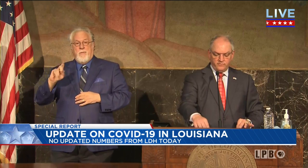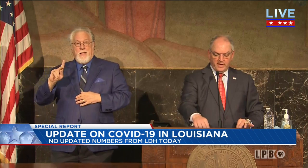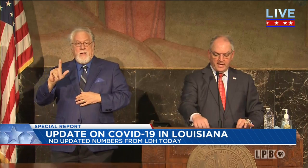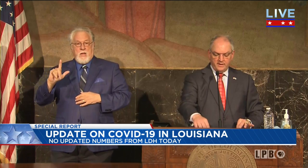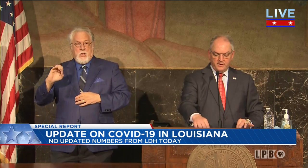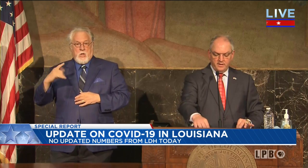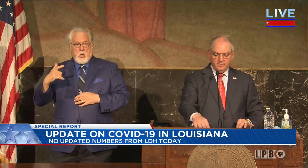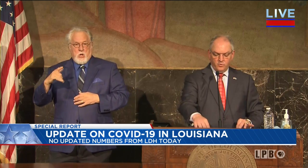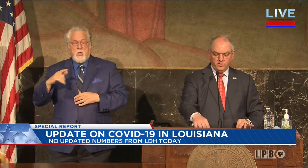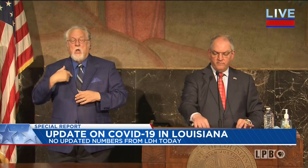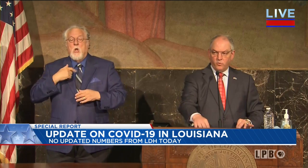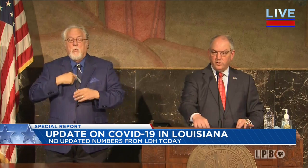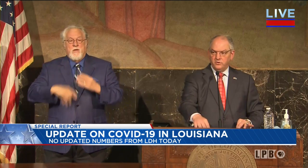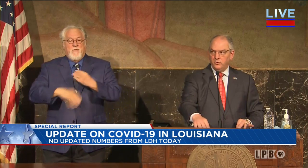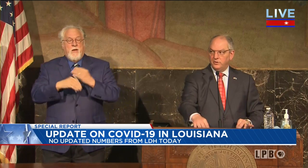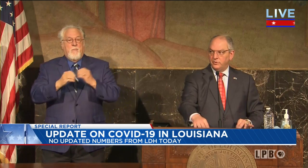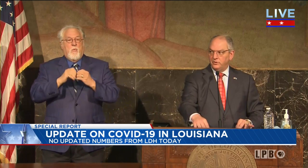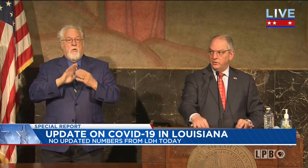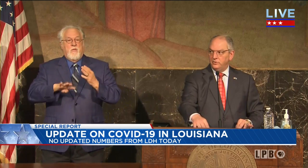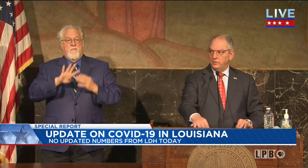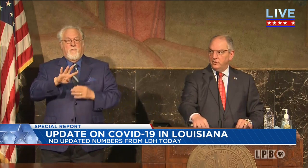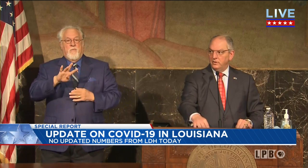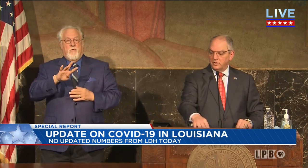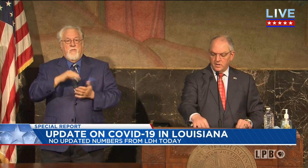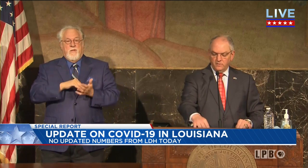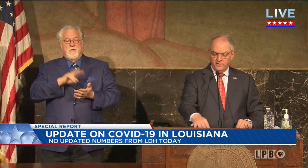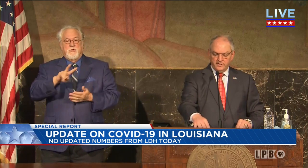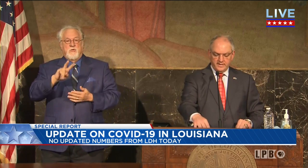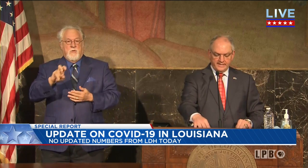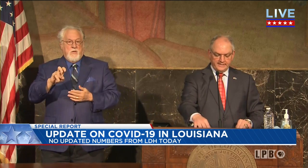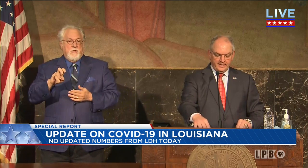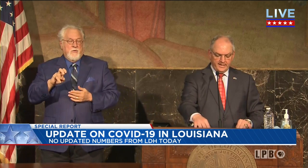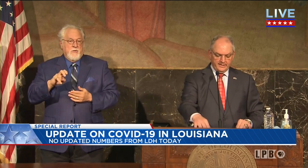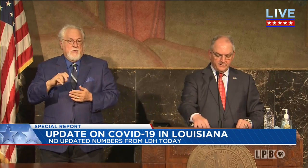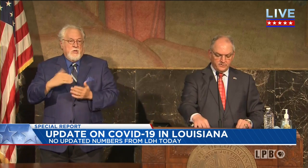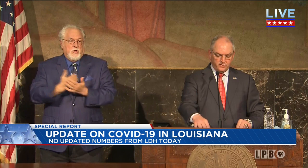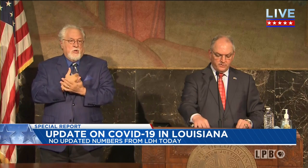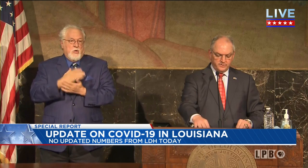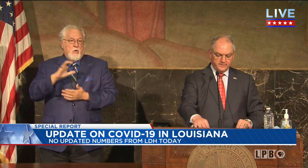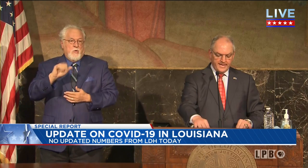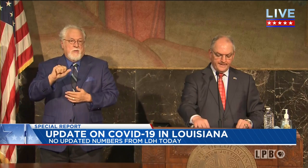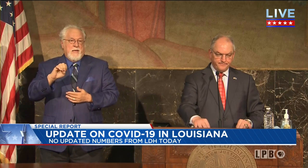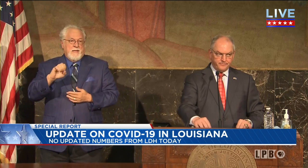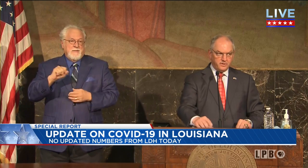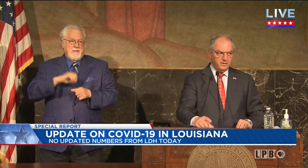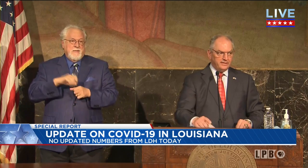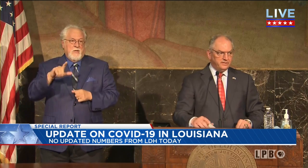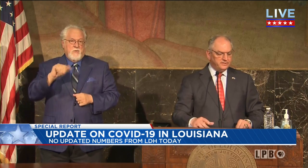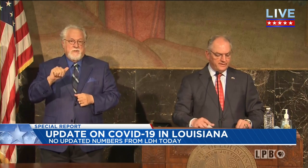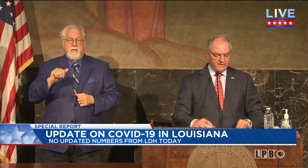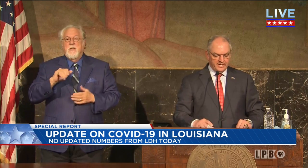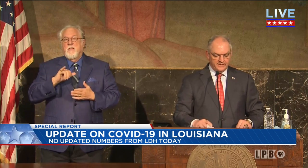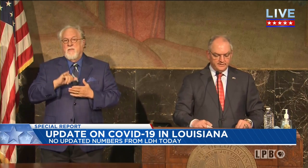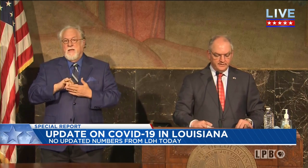OLD. IF YOU TAKE OUT ALL THE BACK LOG